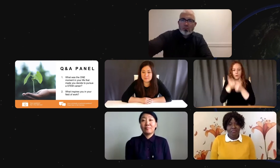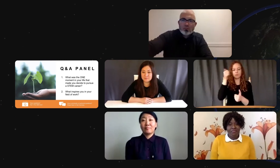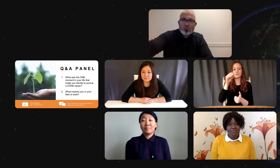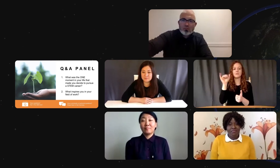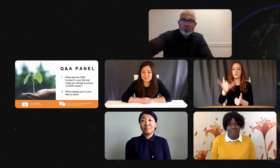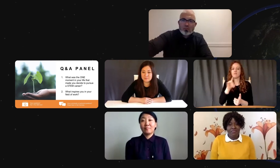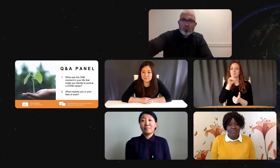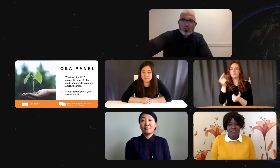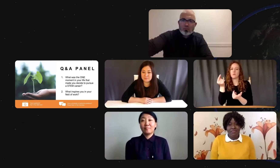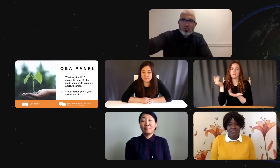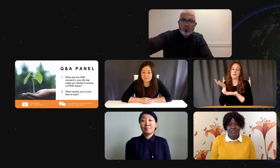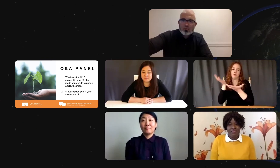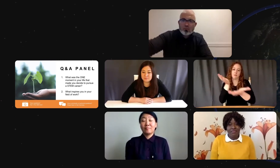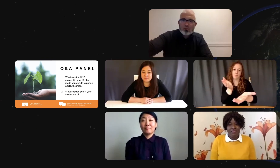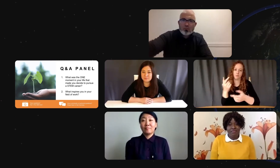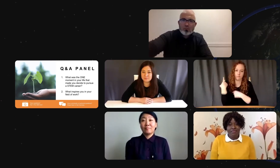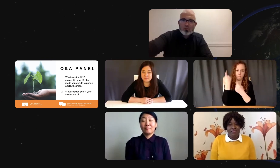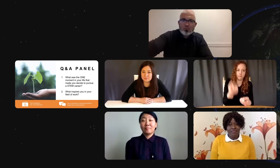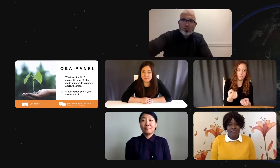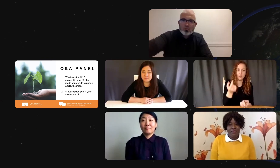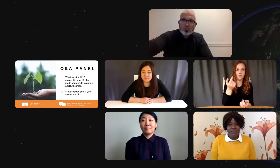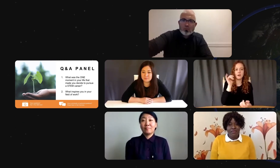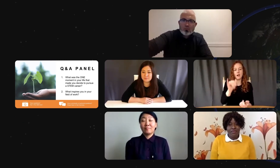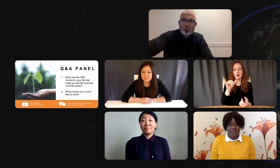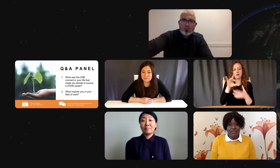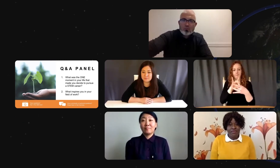That stuck with me.